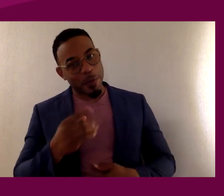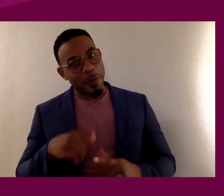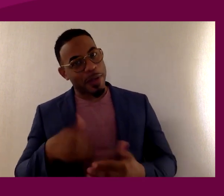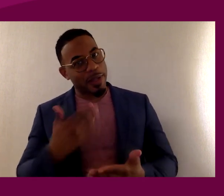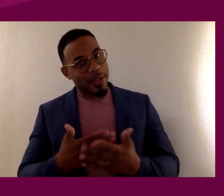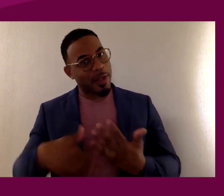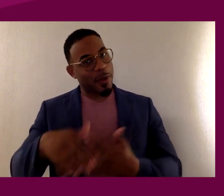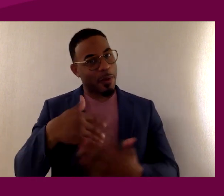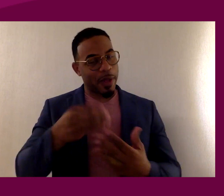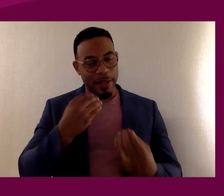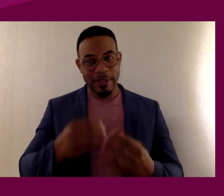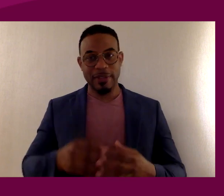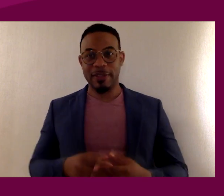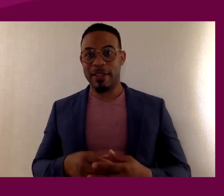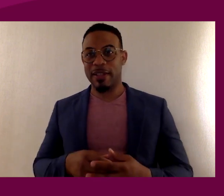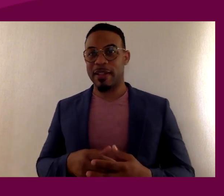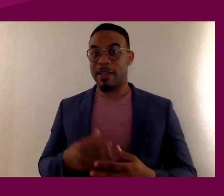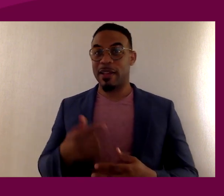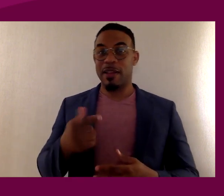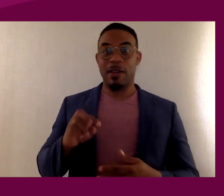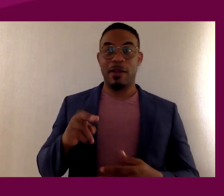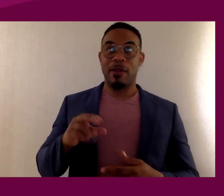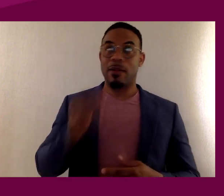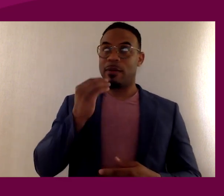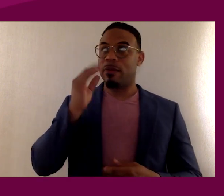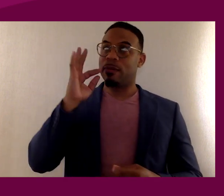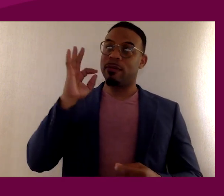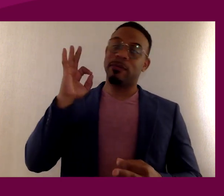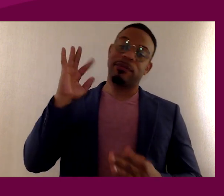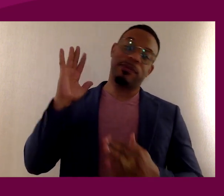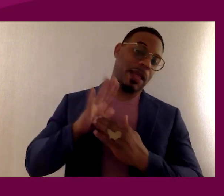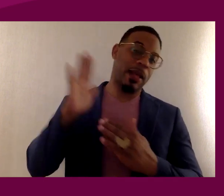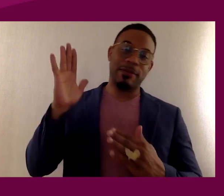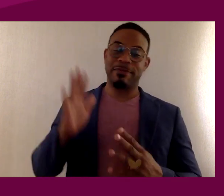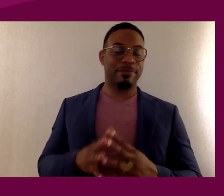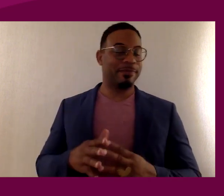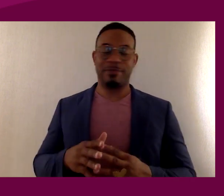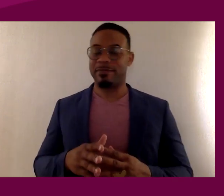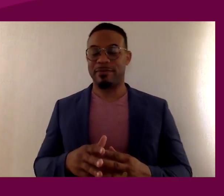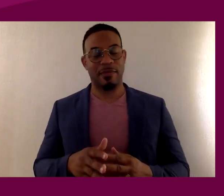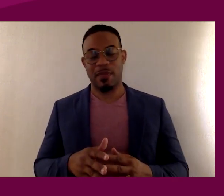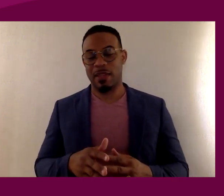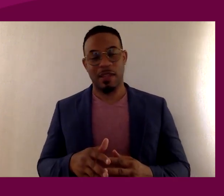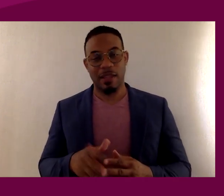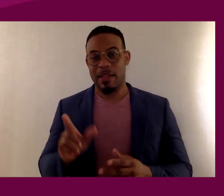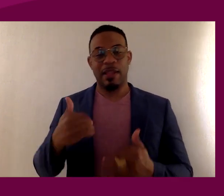you really want to enjoy food when you get around to eating. And Georgia's food is really great.